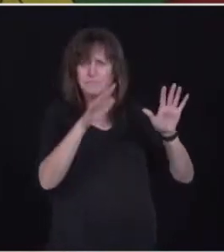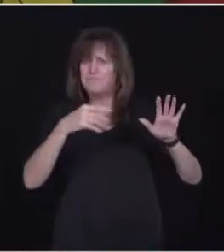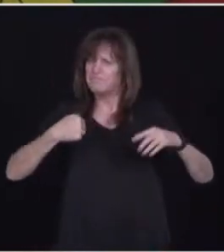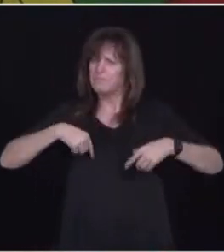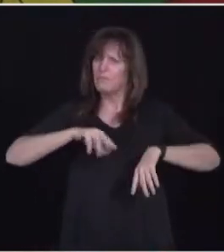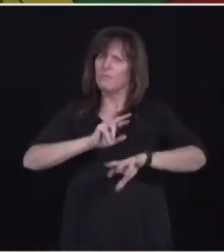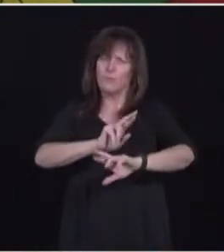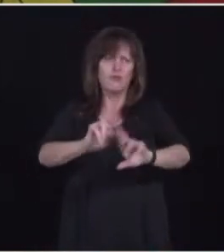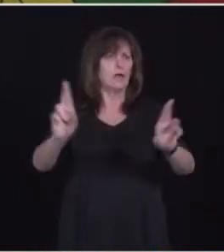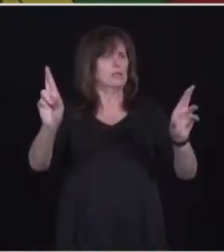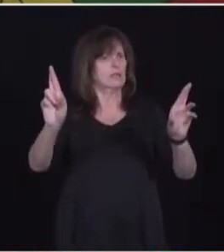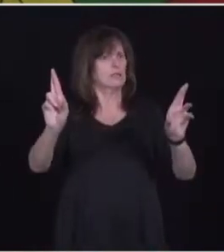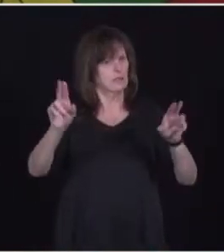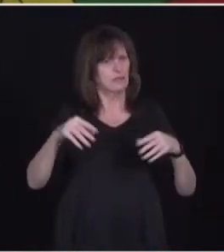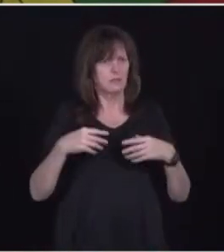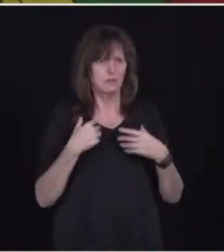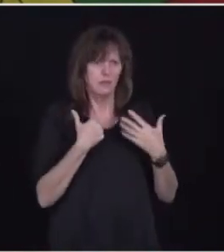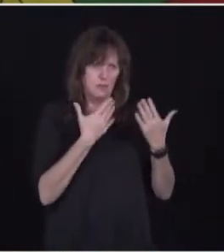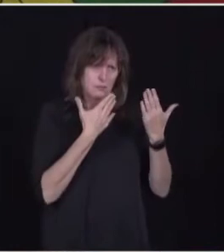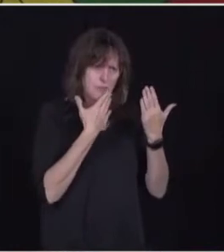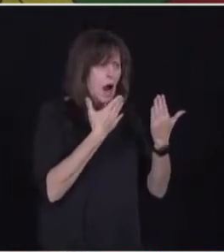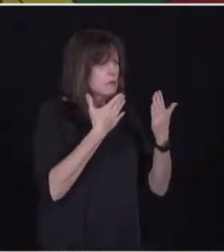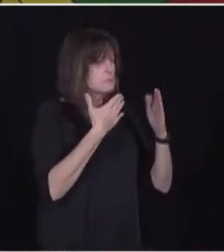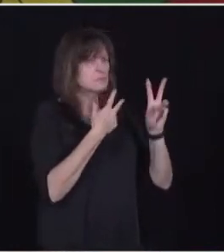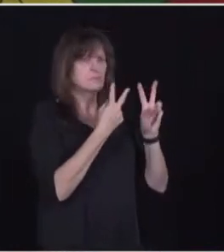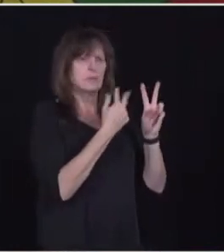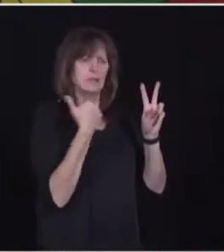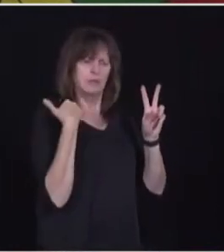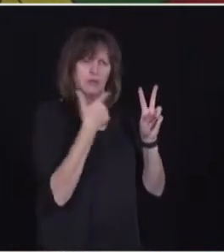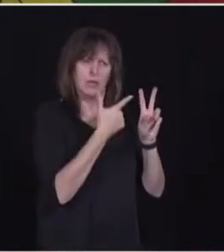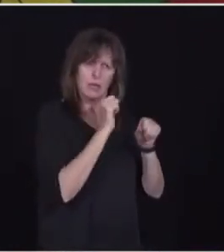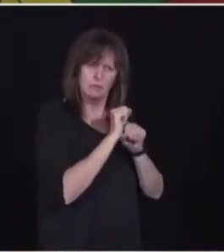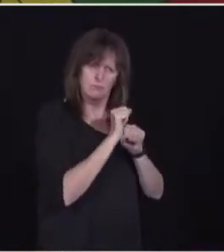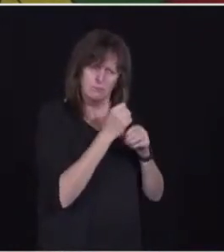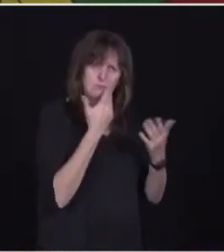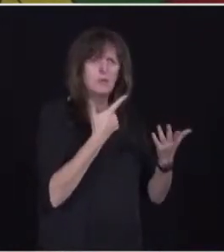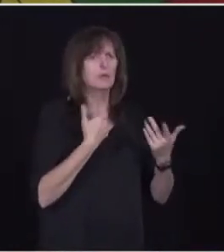and we are ready. I want to thank both ministers for all the